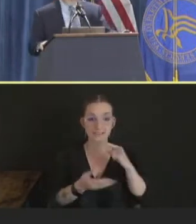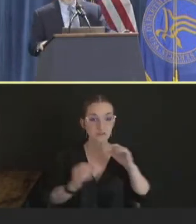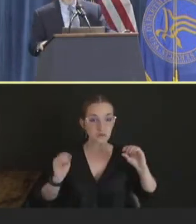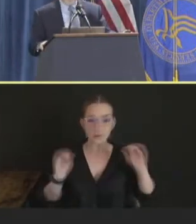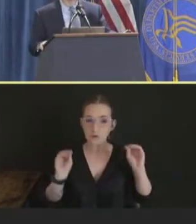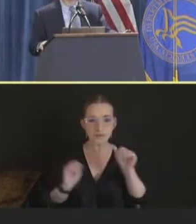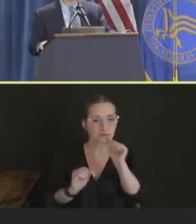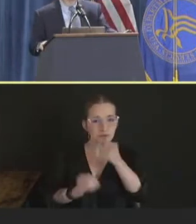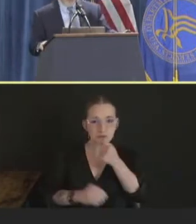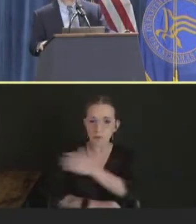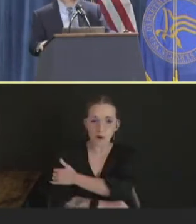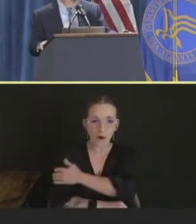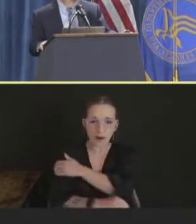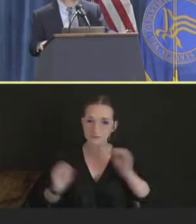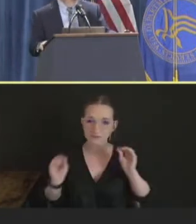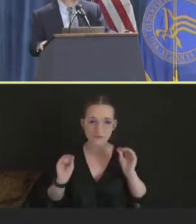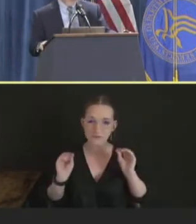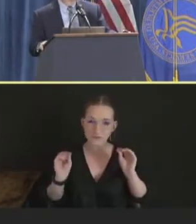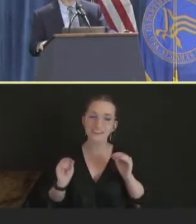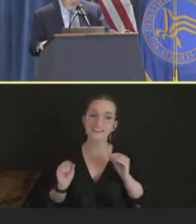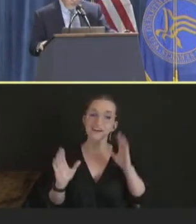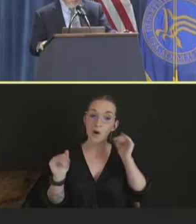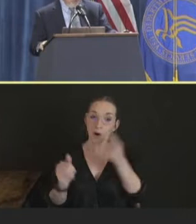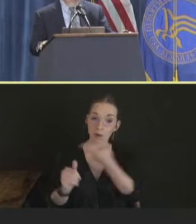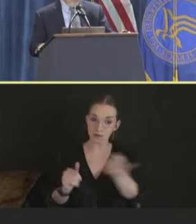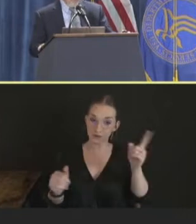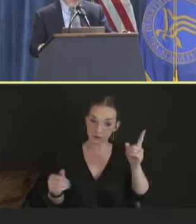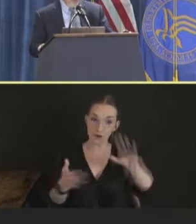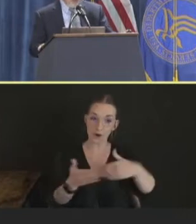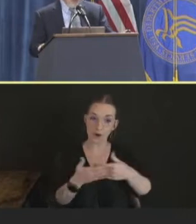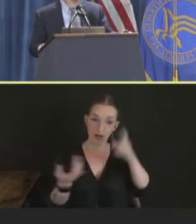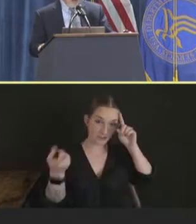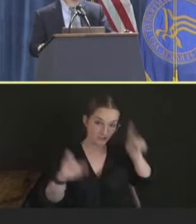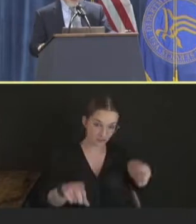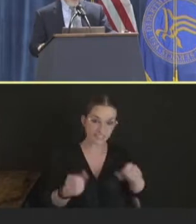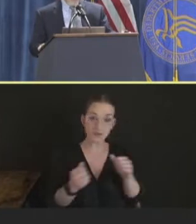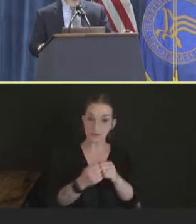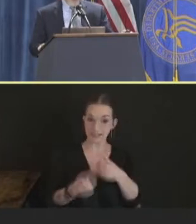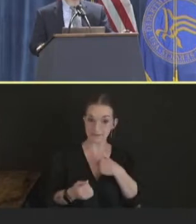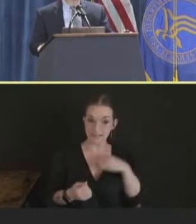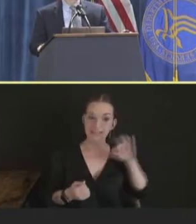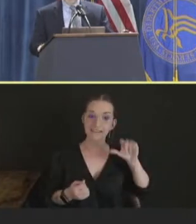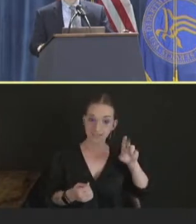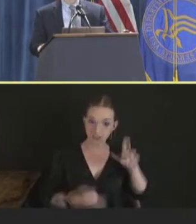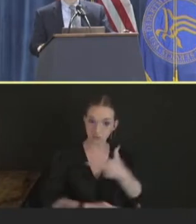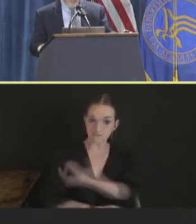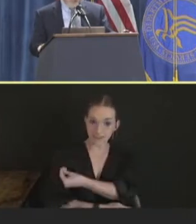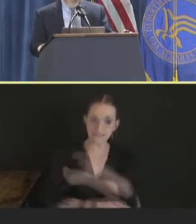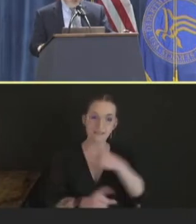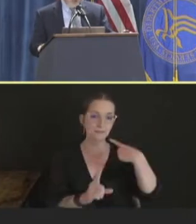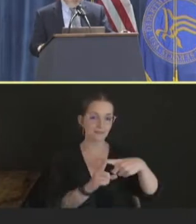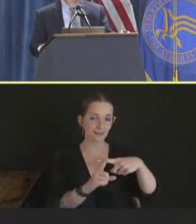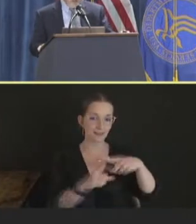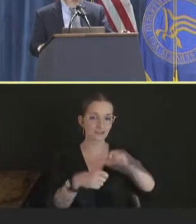me both flu vaccinated and COVID boosted. I join Admiral Levine welcoming everyone to today's meeting.